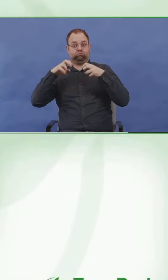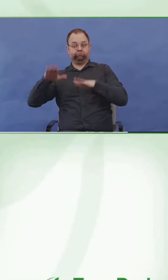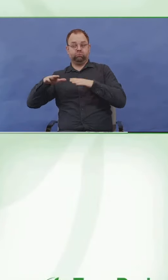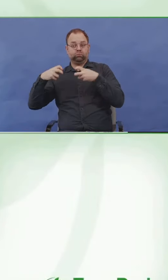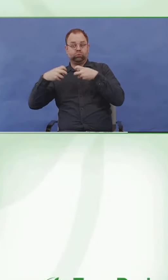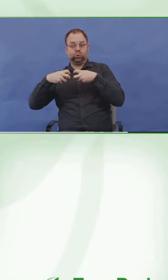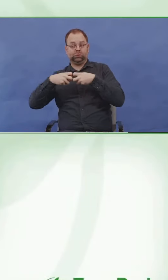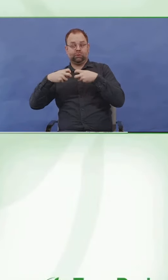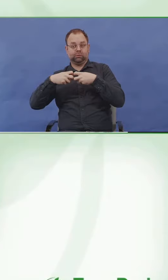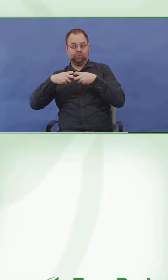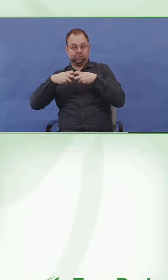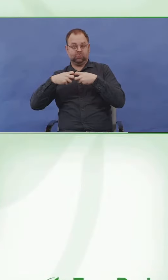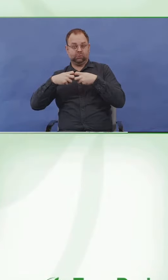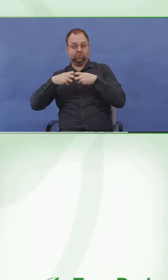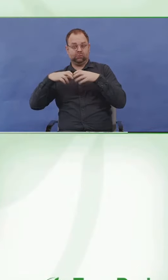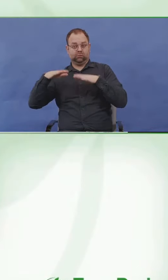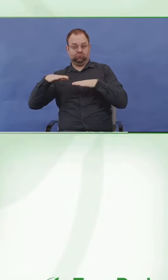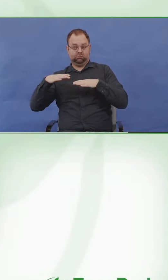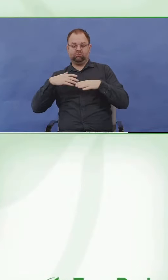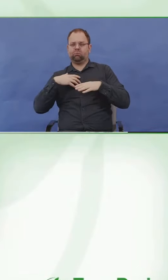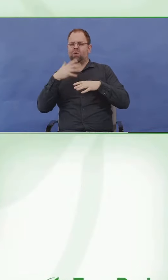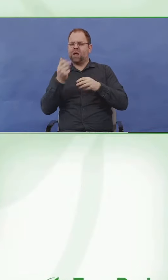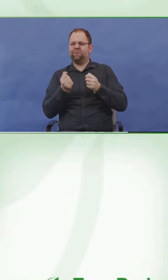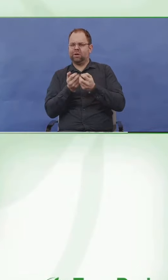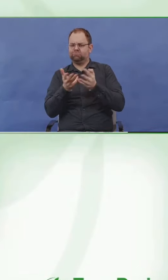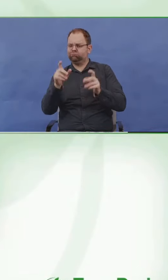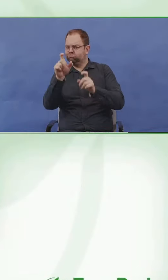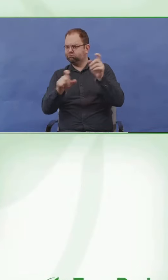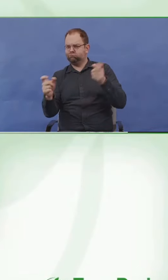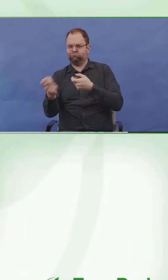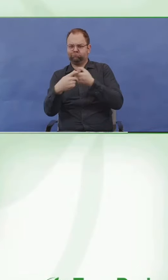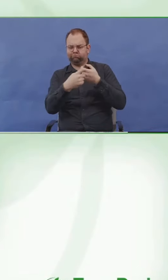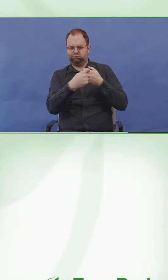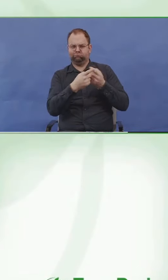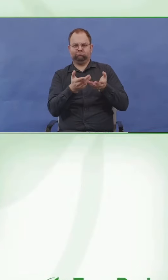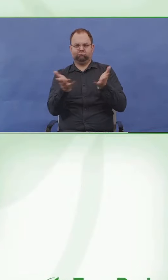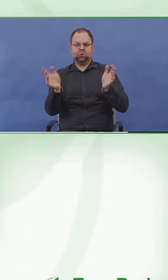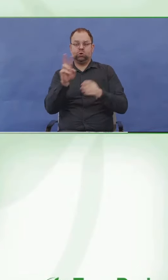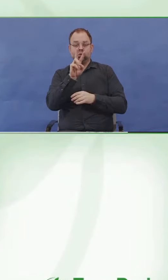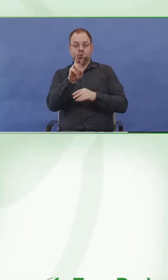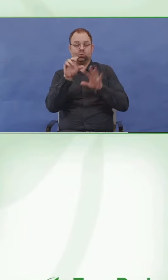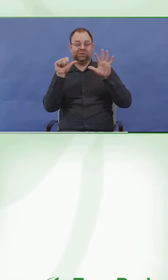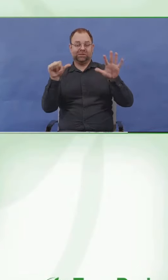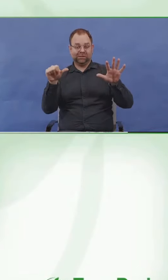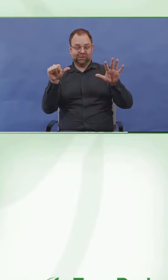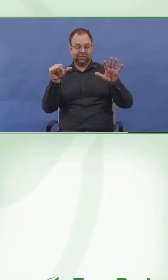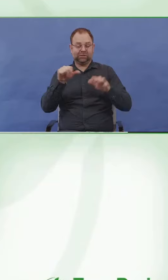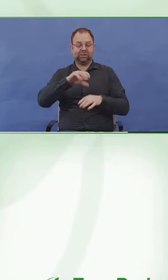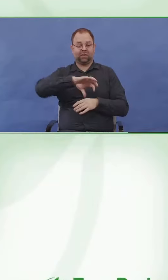month where we just pop in the people that need severe support 24 hours a day.